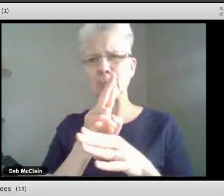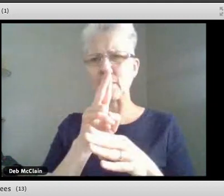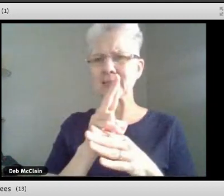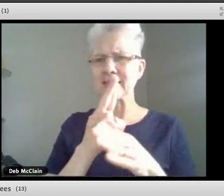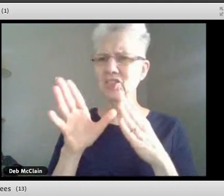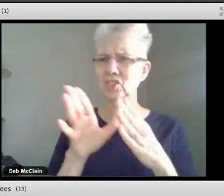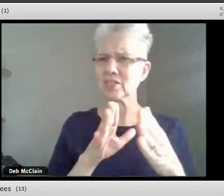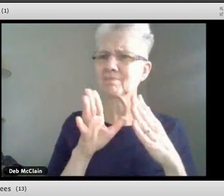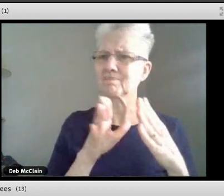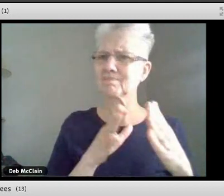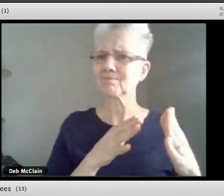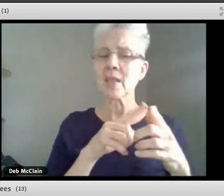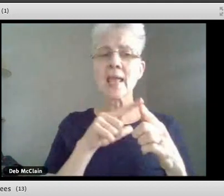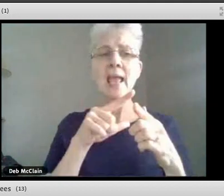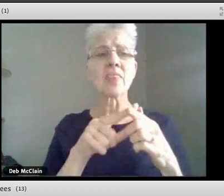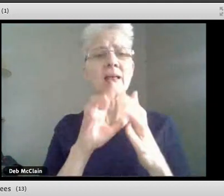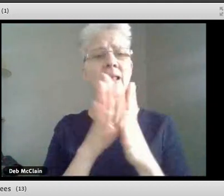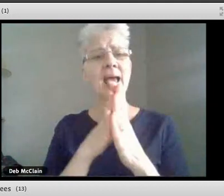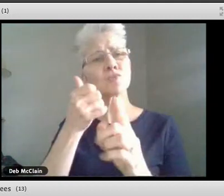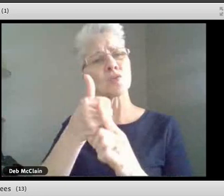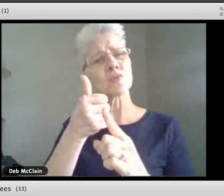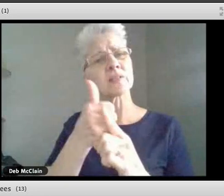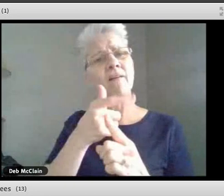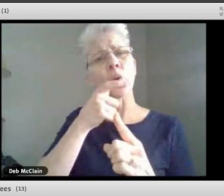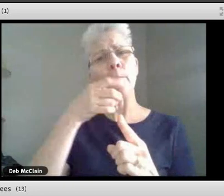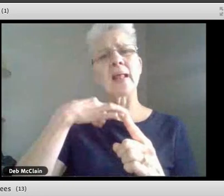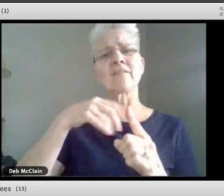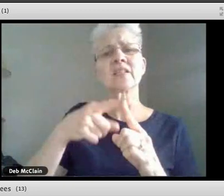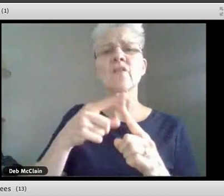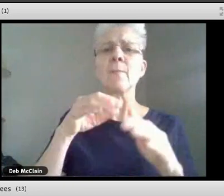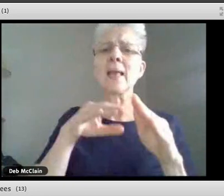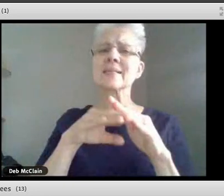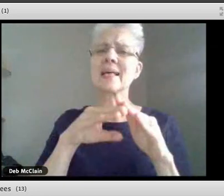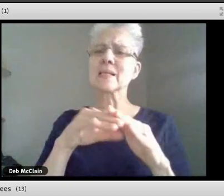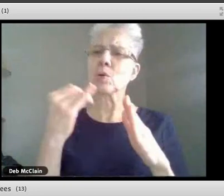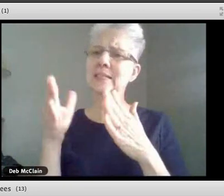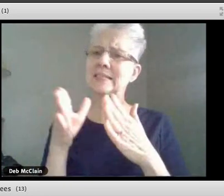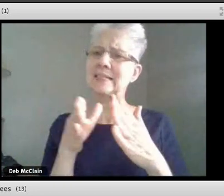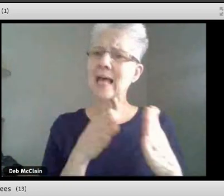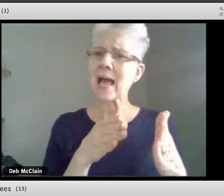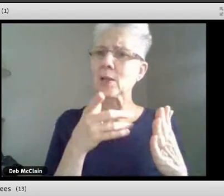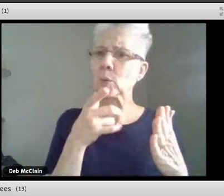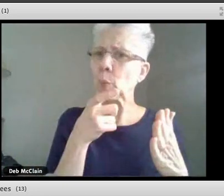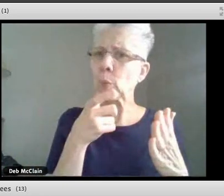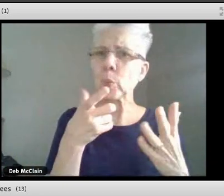who benefits from accessible design? You know, people who have visual issues or auditory